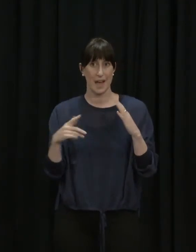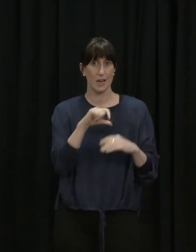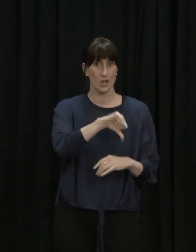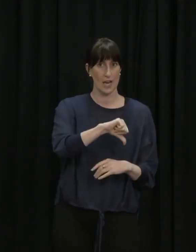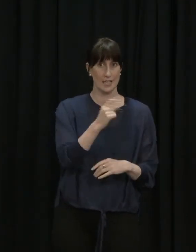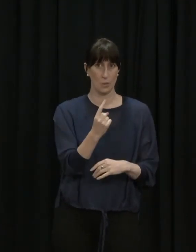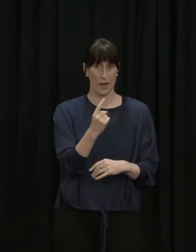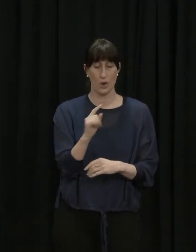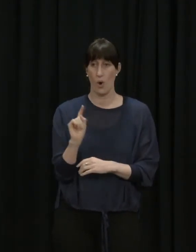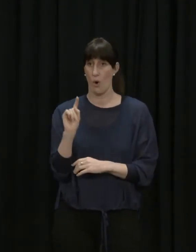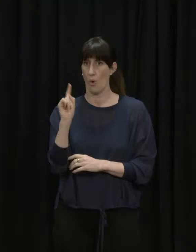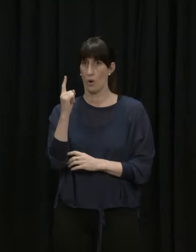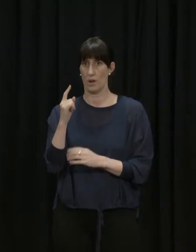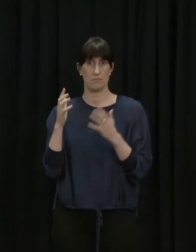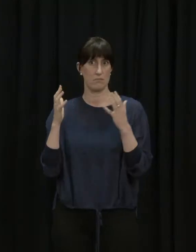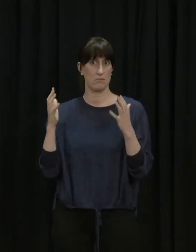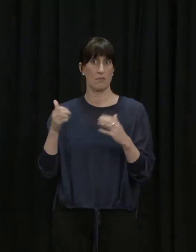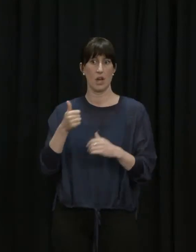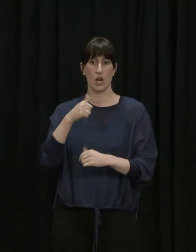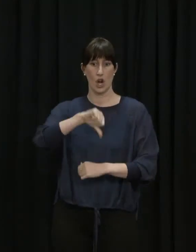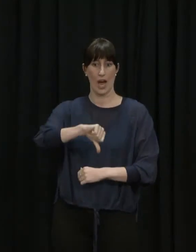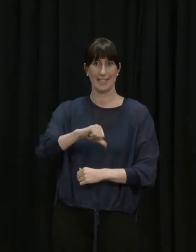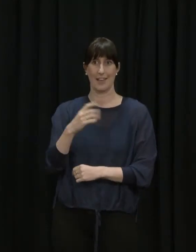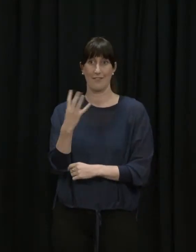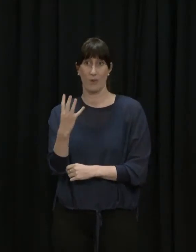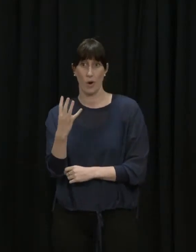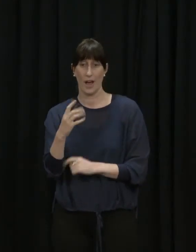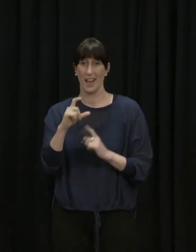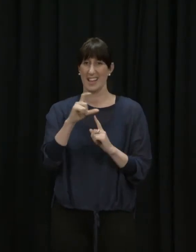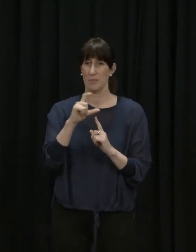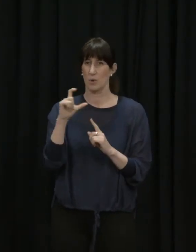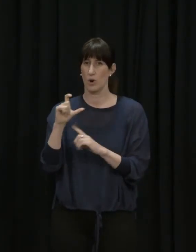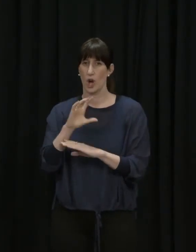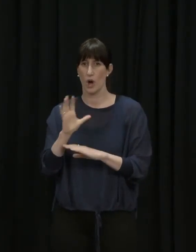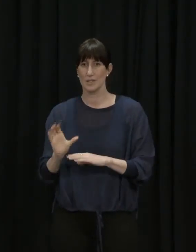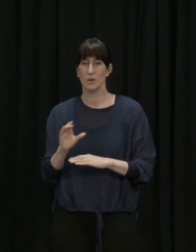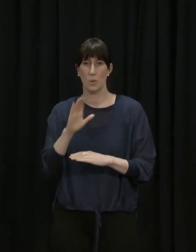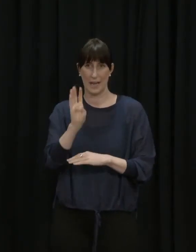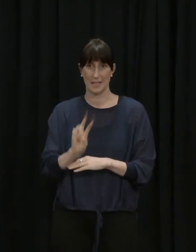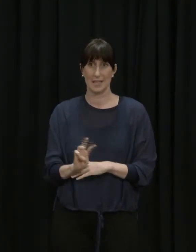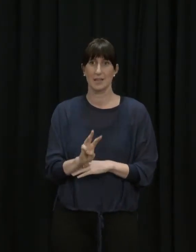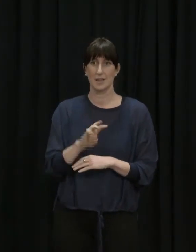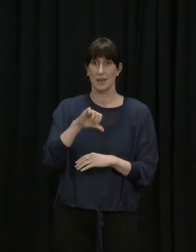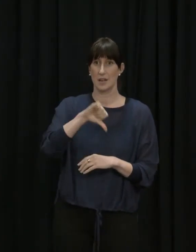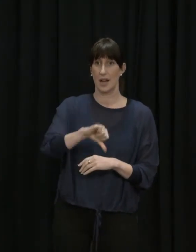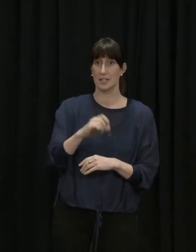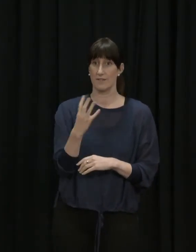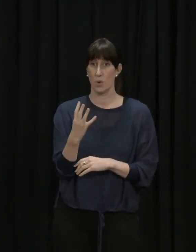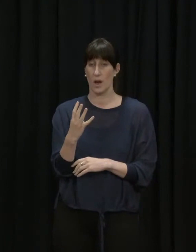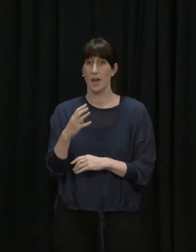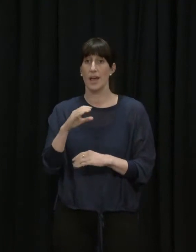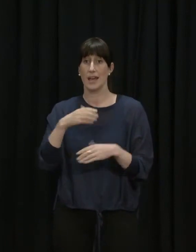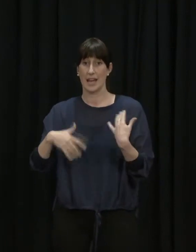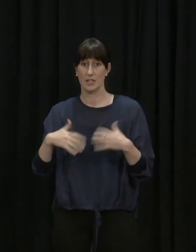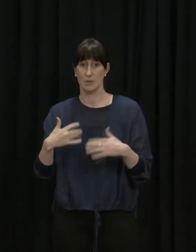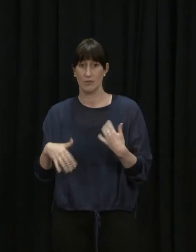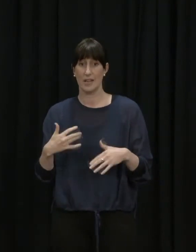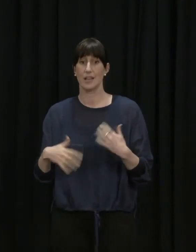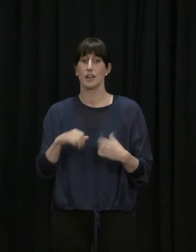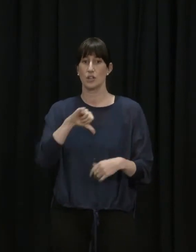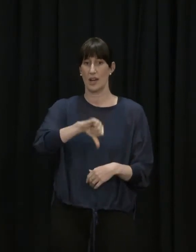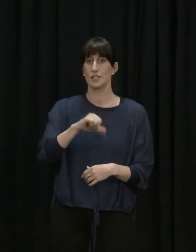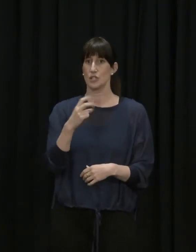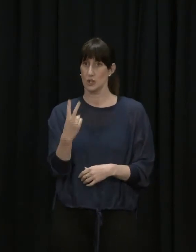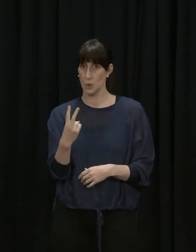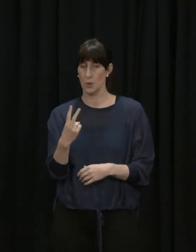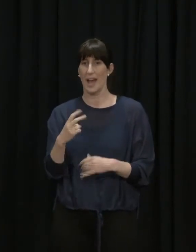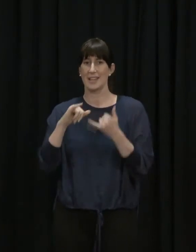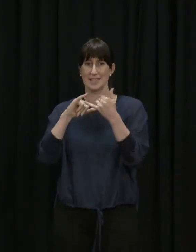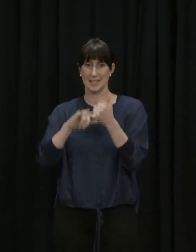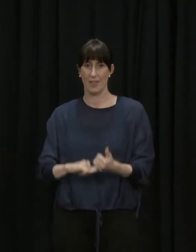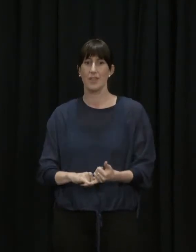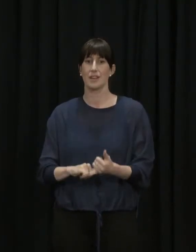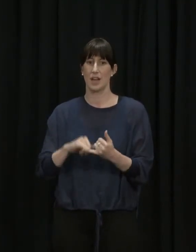milestone.